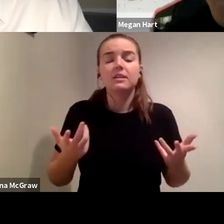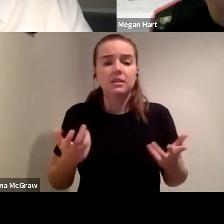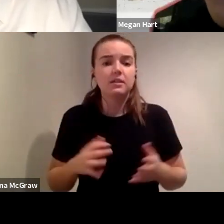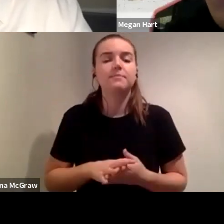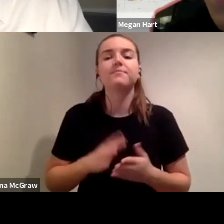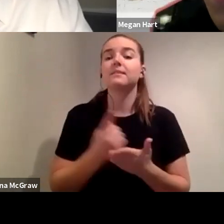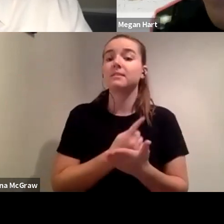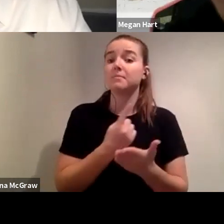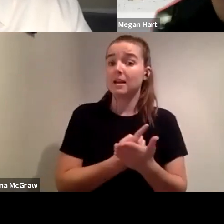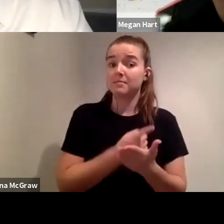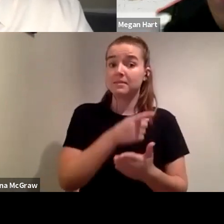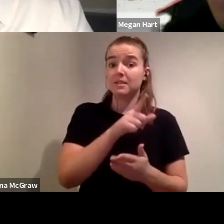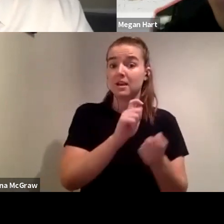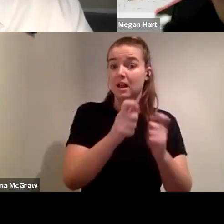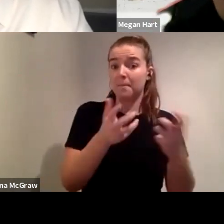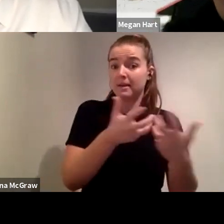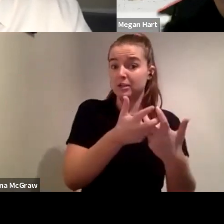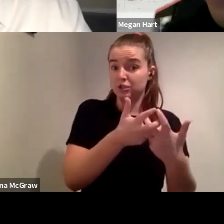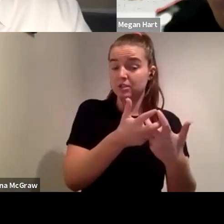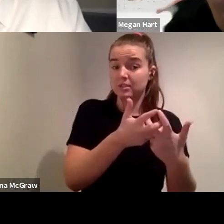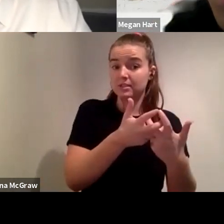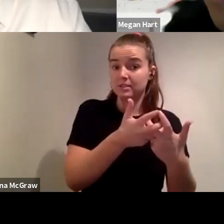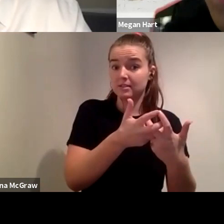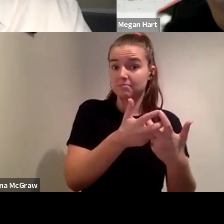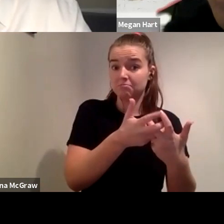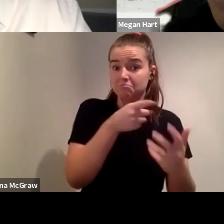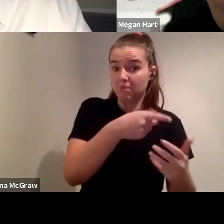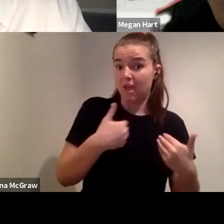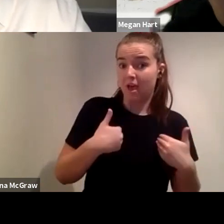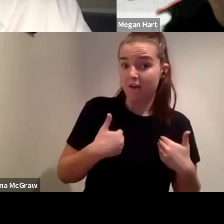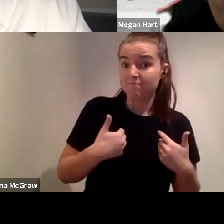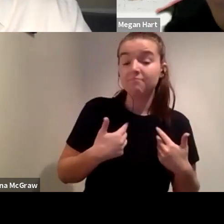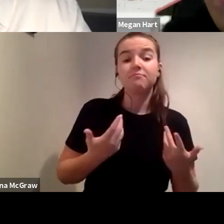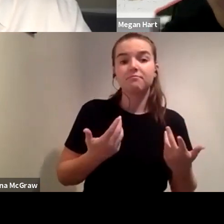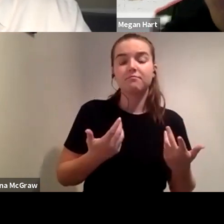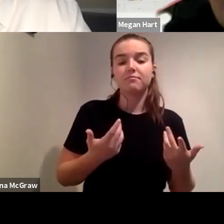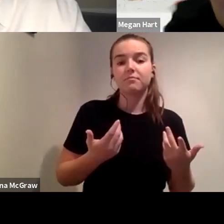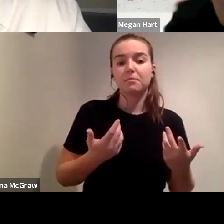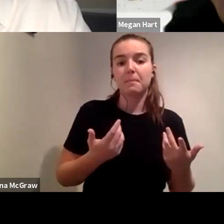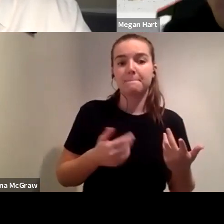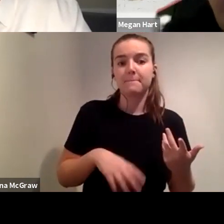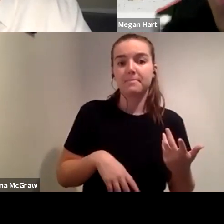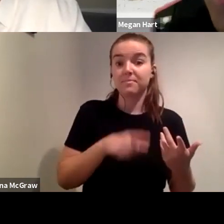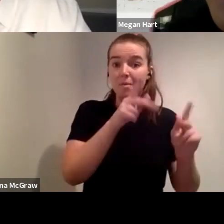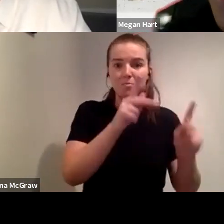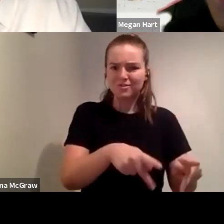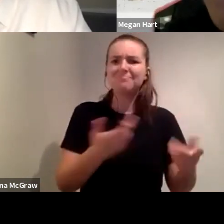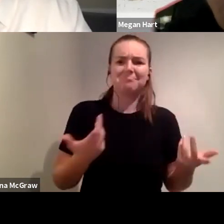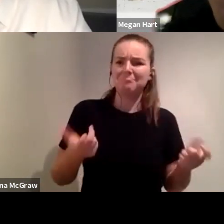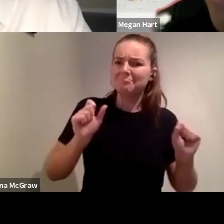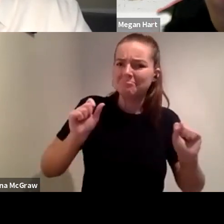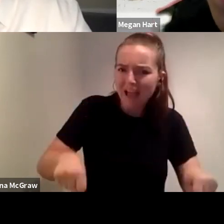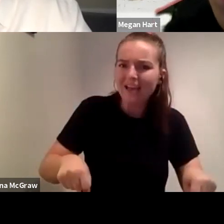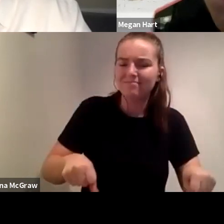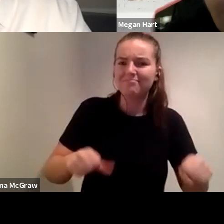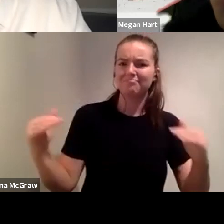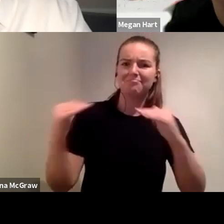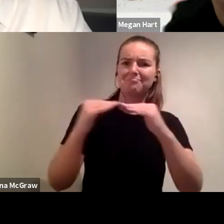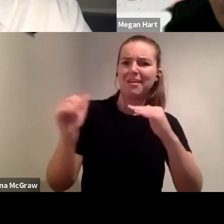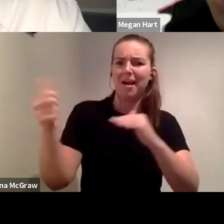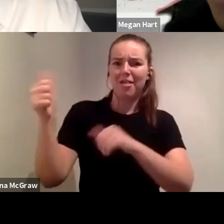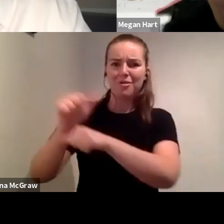Are they going to perform at the same level as another employee who does not have a disability?